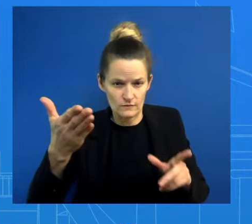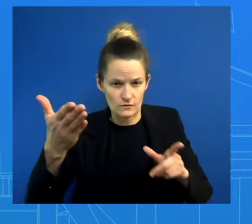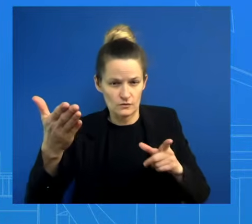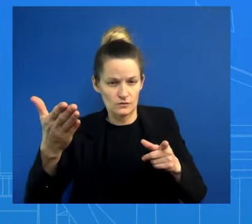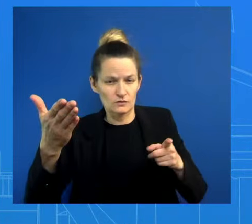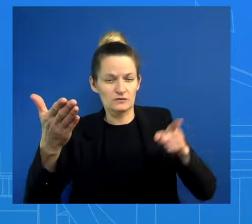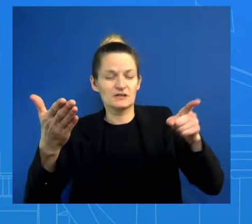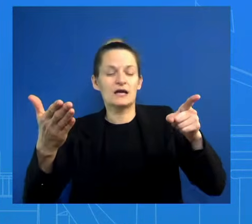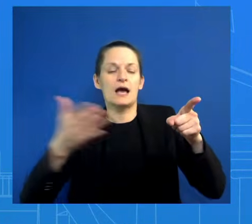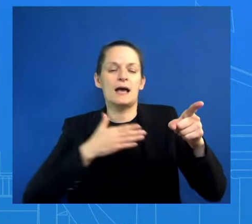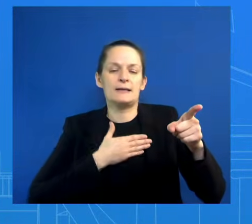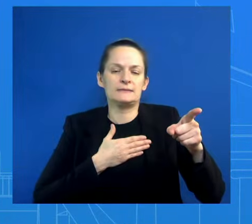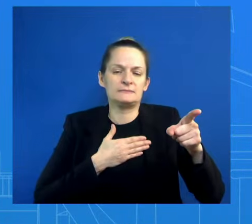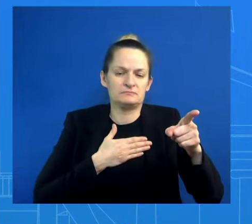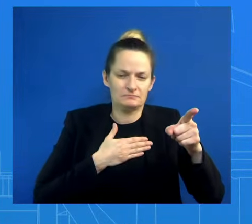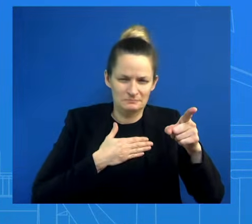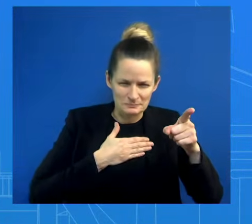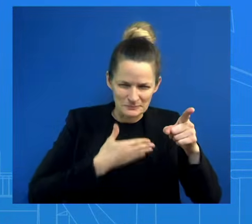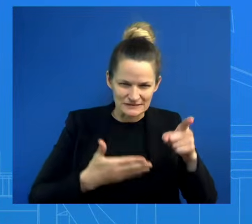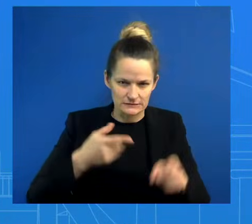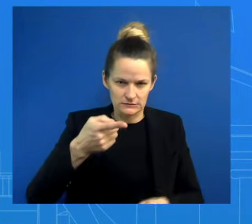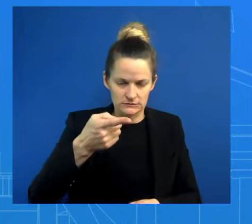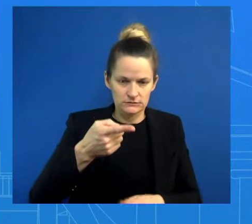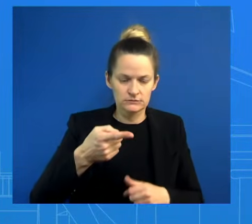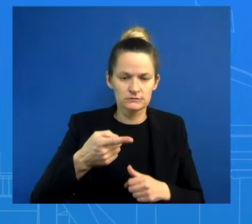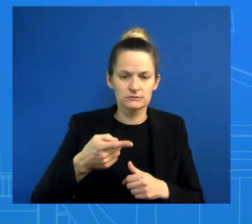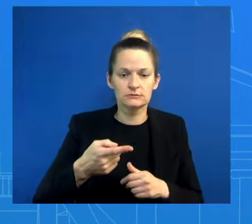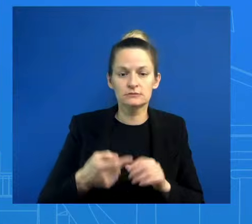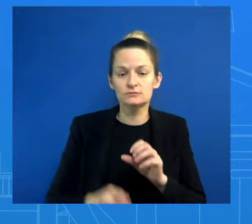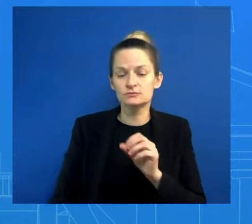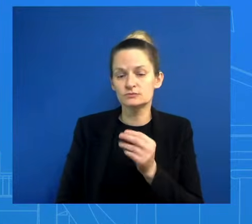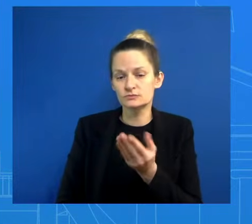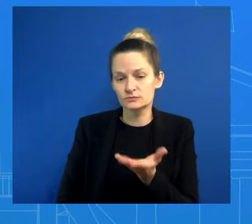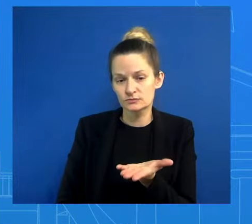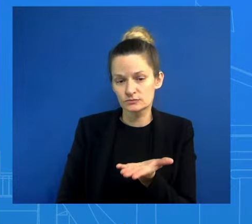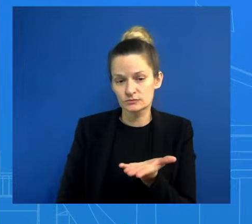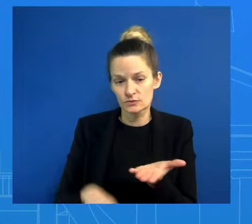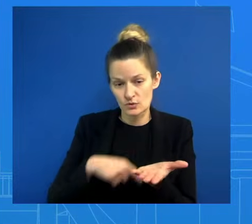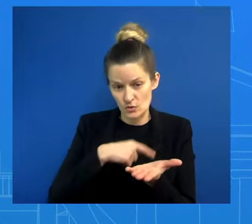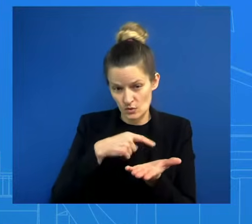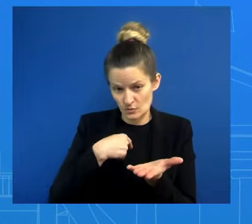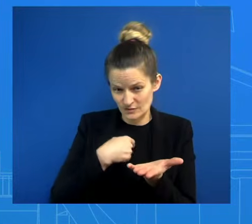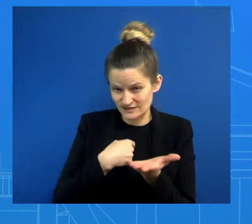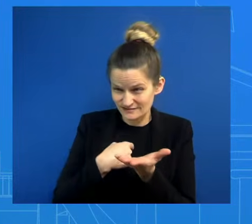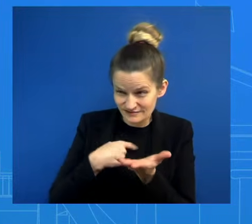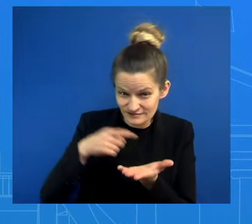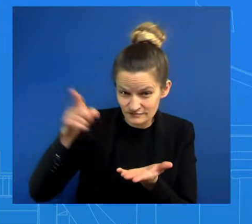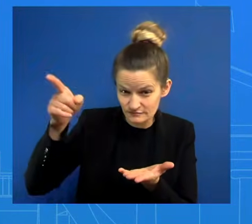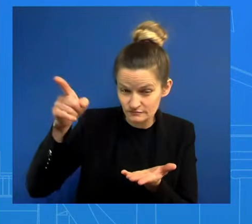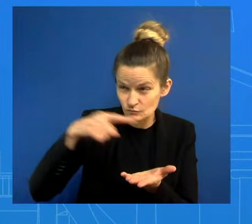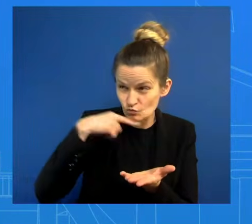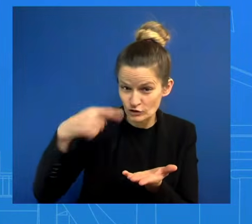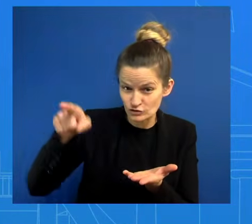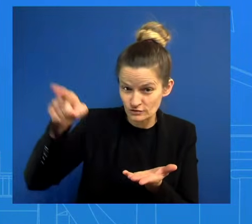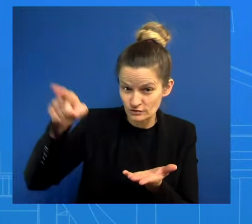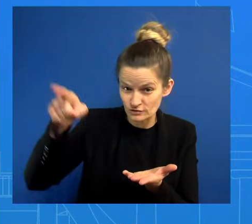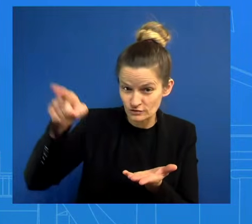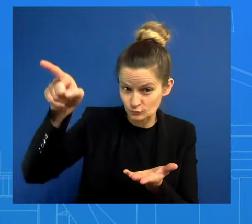to secure her return was Mr. Bout for Brittney Grin- Mr. Bout for Brittney Griner.